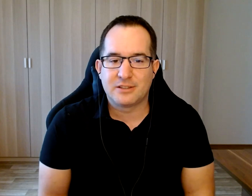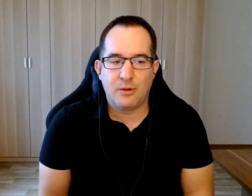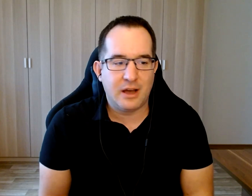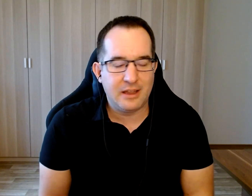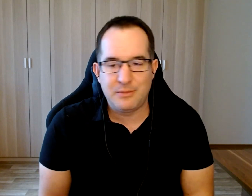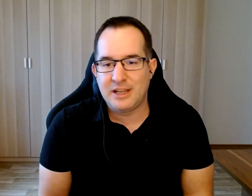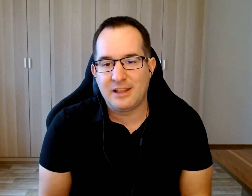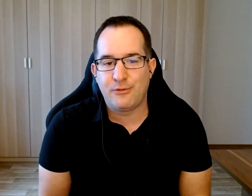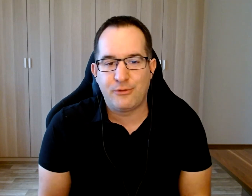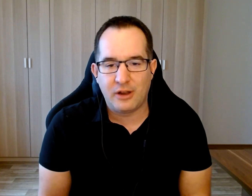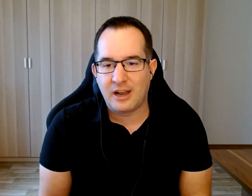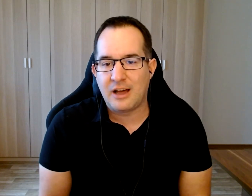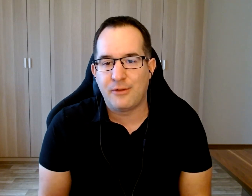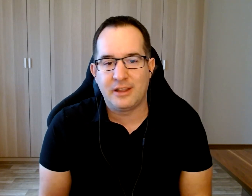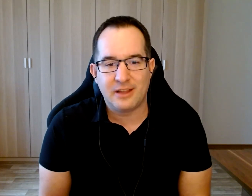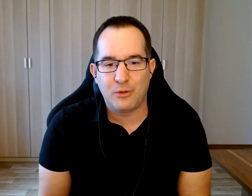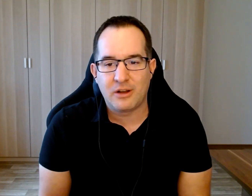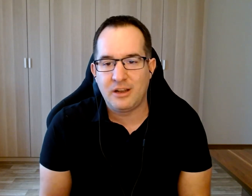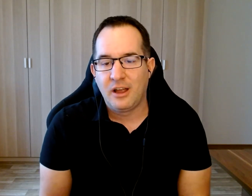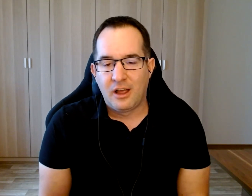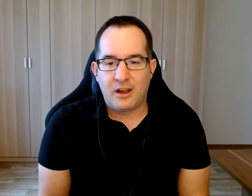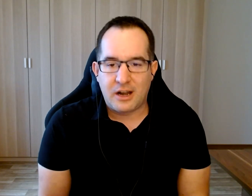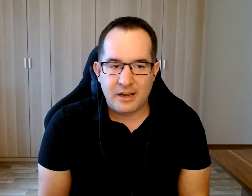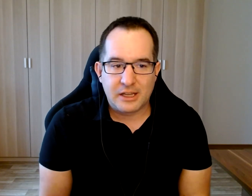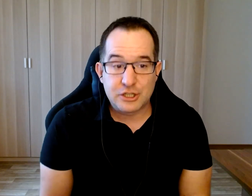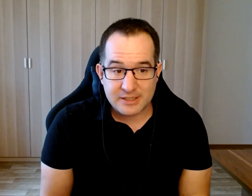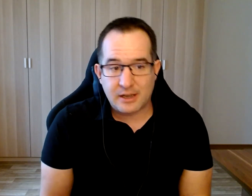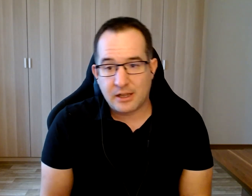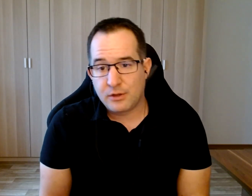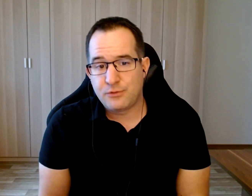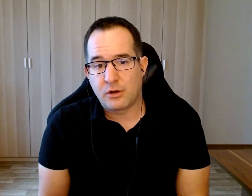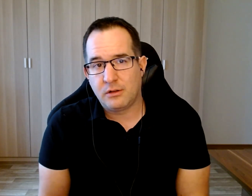So, I immediately fell in love and I'm already learning Czech Sign Language for,